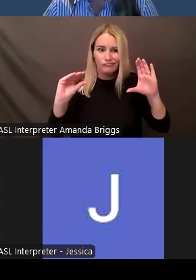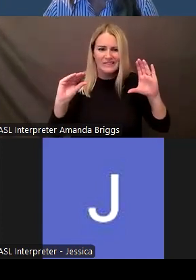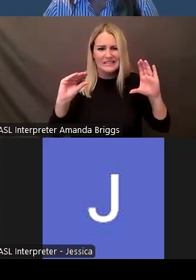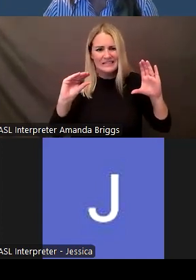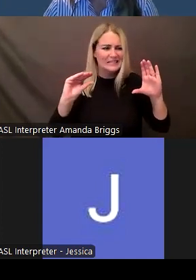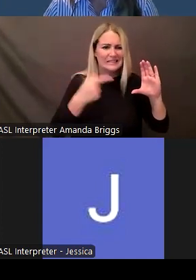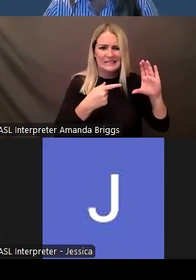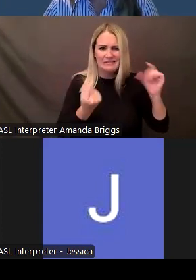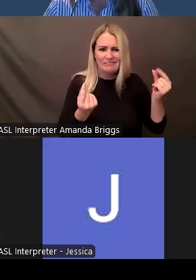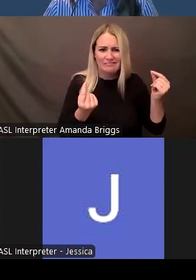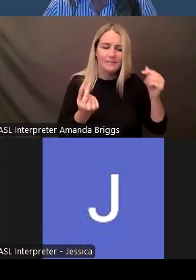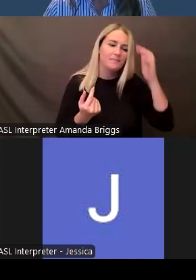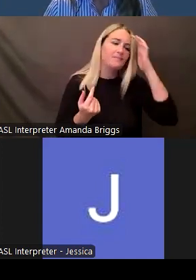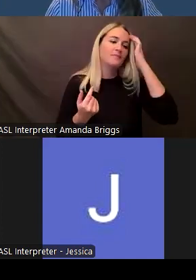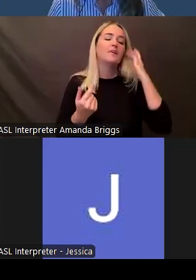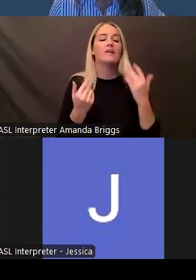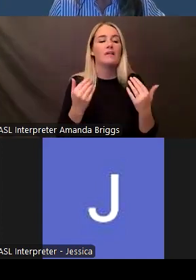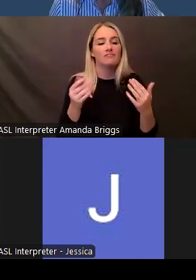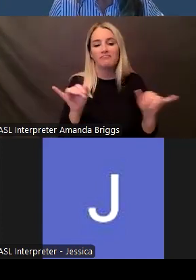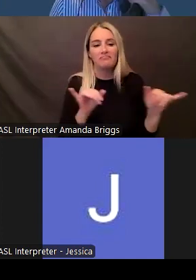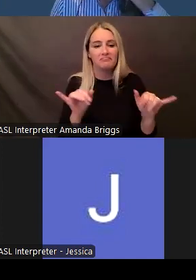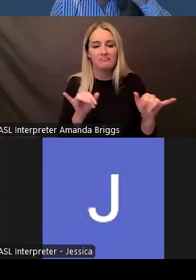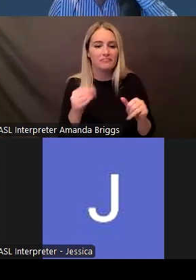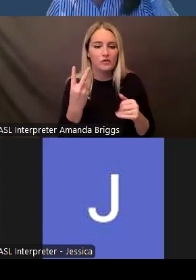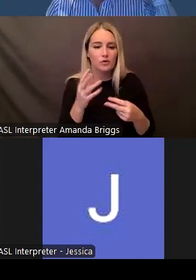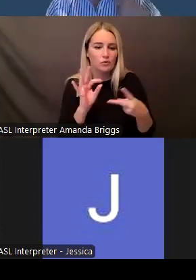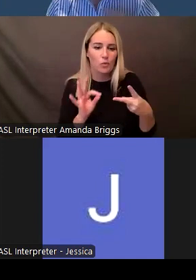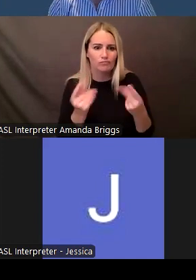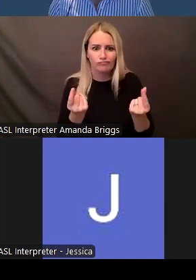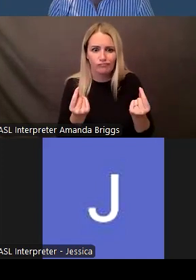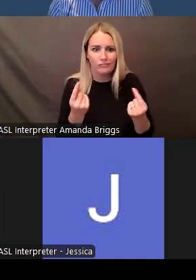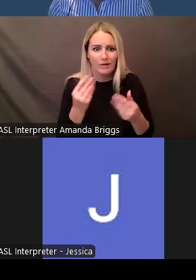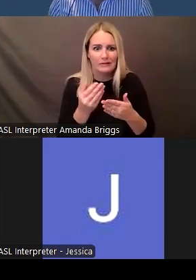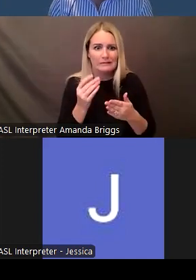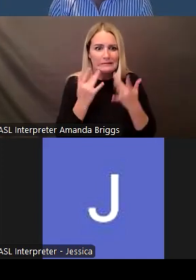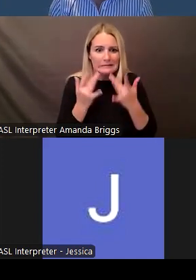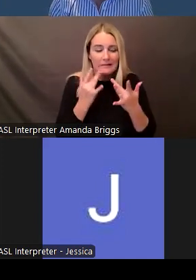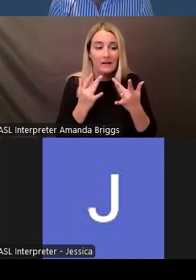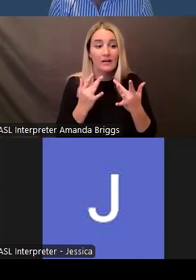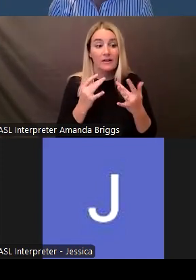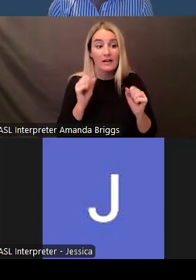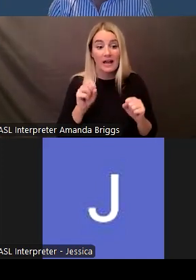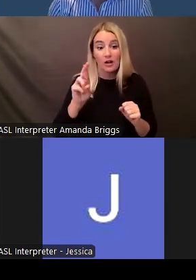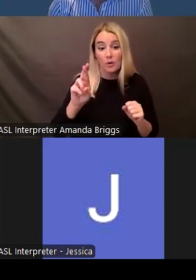and they're the same two choices as anyone does in a tough budget. You can either raise the revenue, make more money,